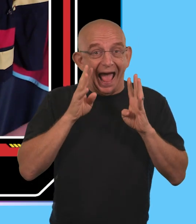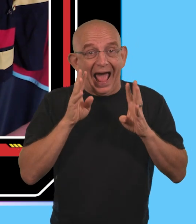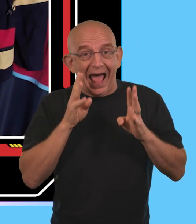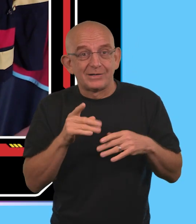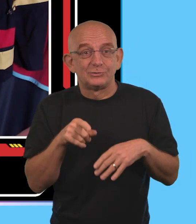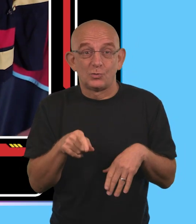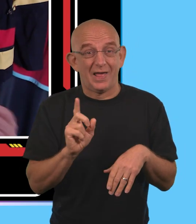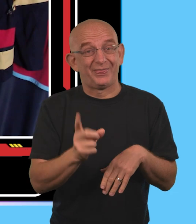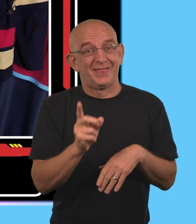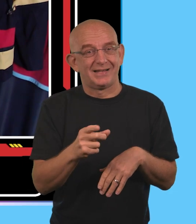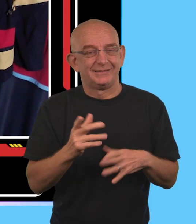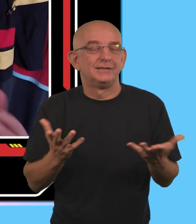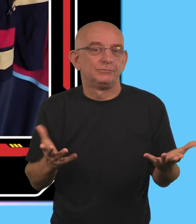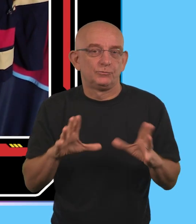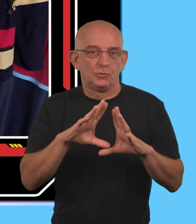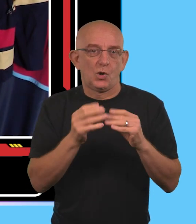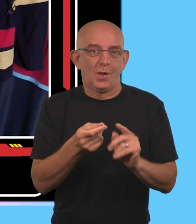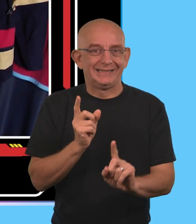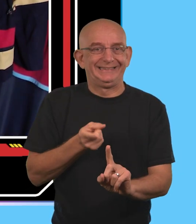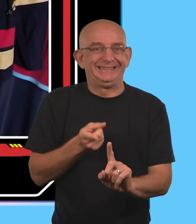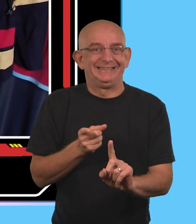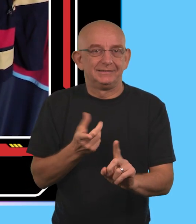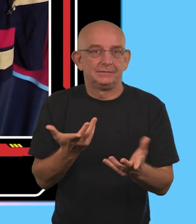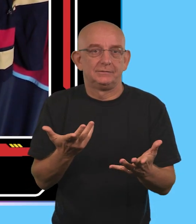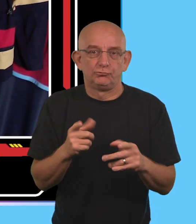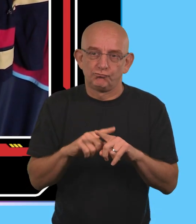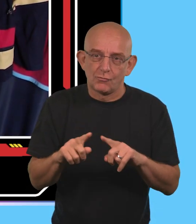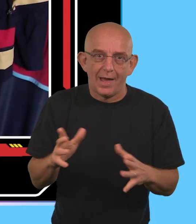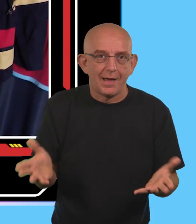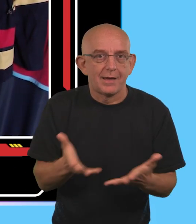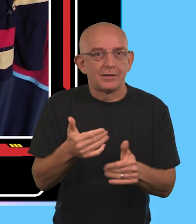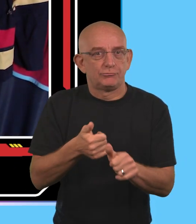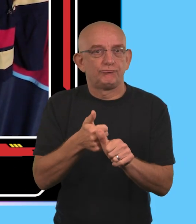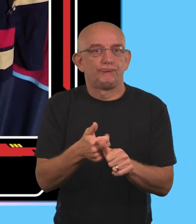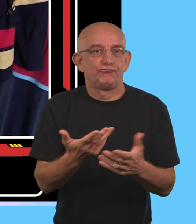And I think for me, that's what it's all about. It's about making a difference.